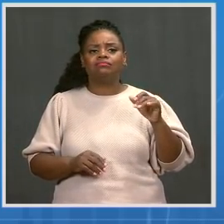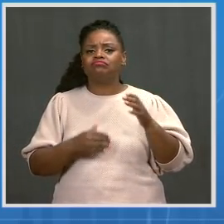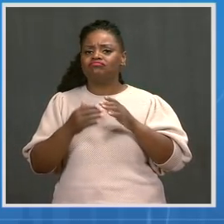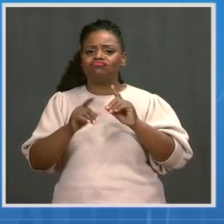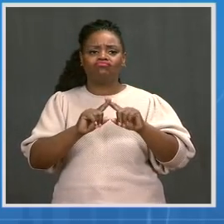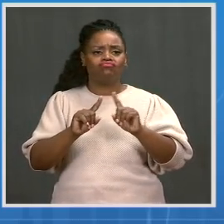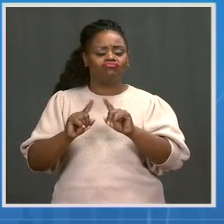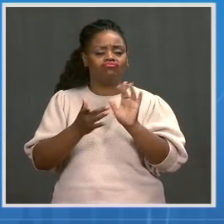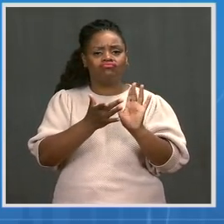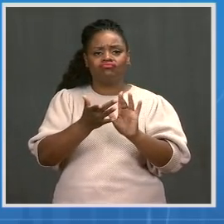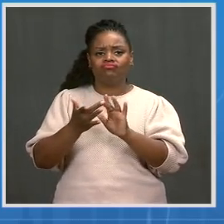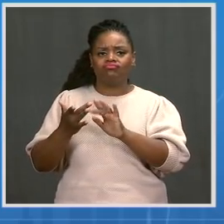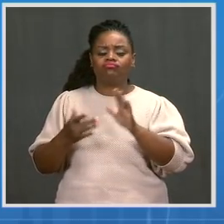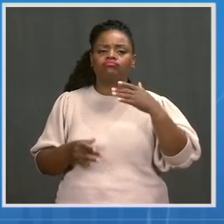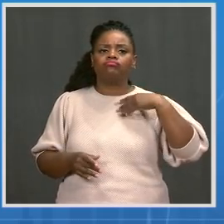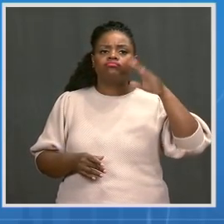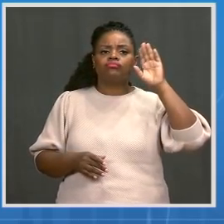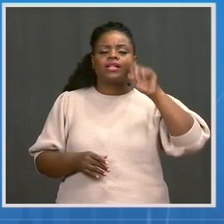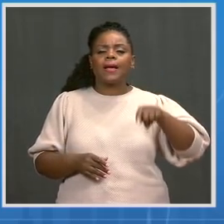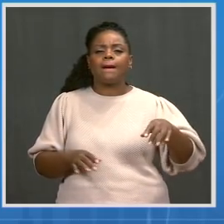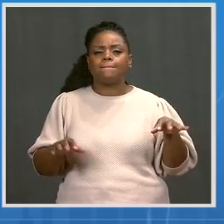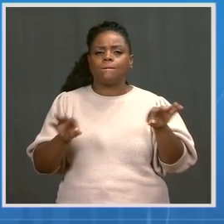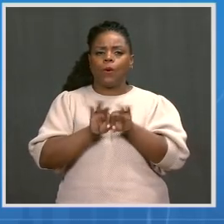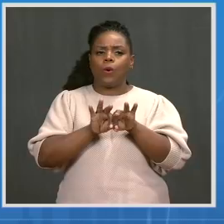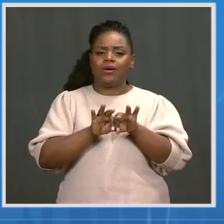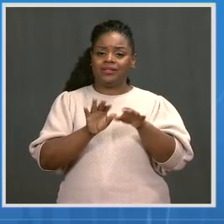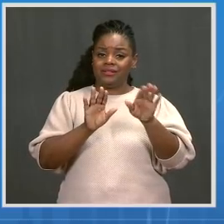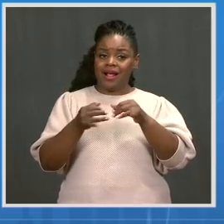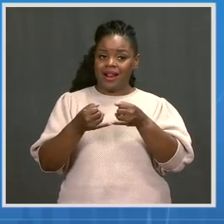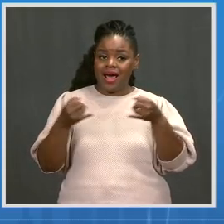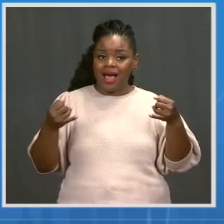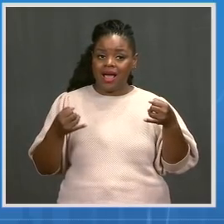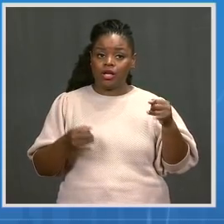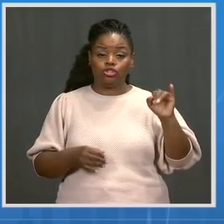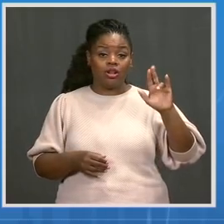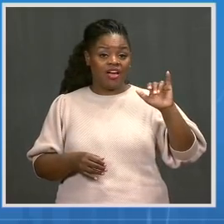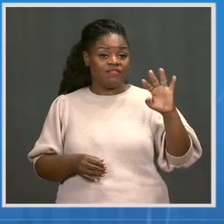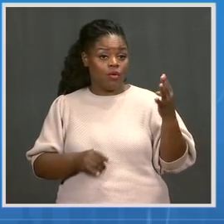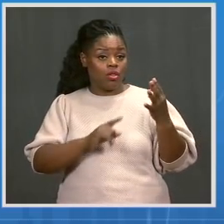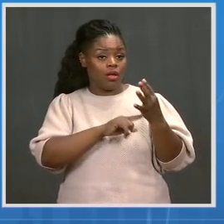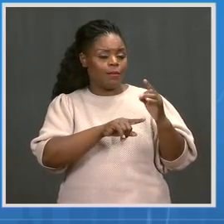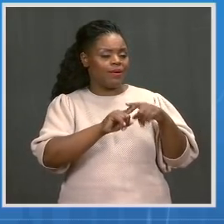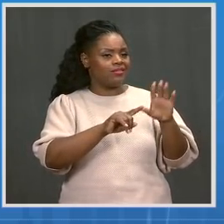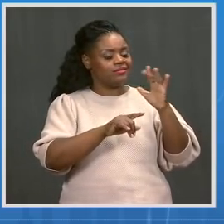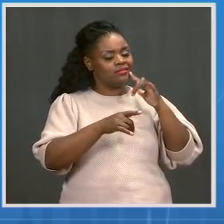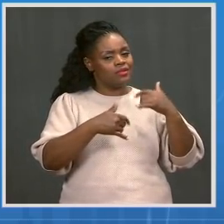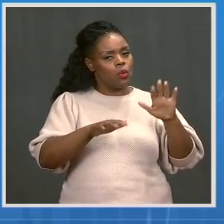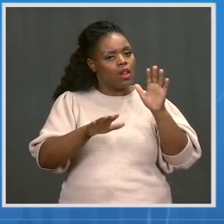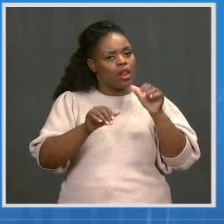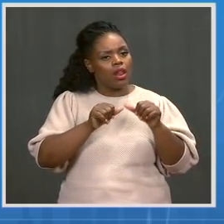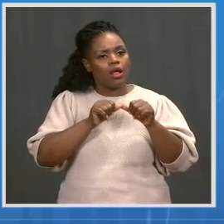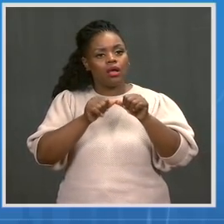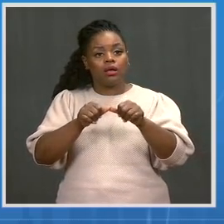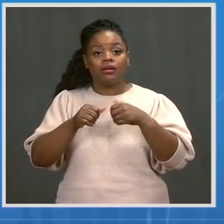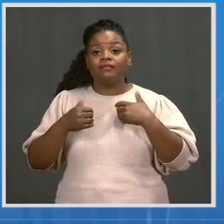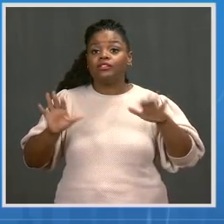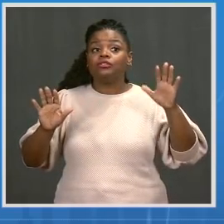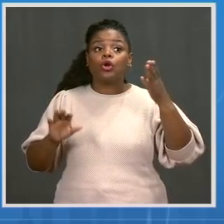but this continues long after July 4th. We're not going anywhere. That's for sure. Mr. Zients: Well, thank you, everybody. Thank you for joining the briefing,